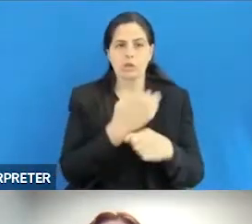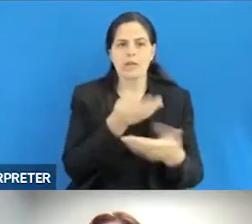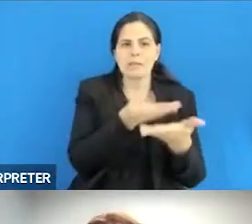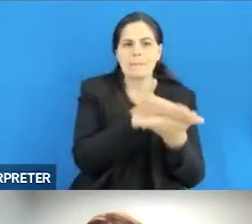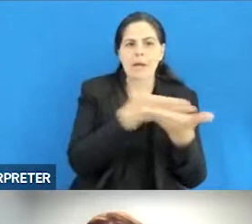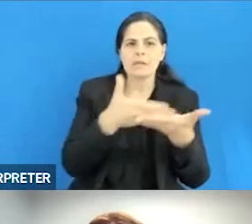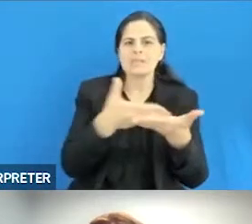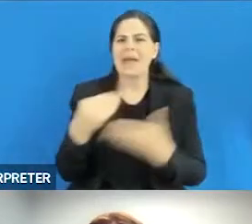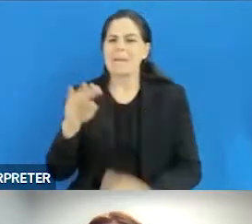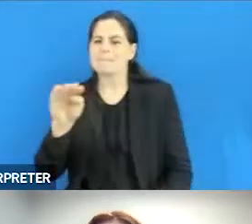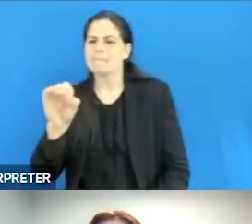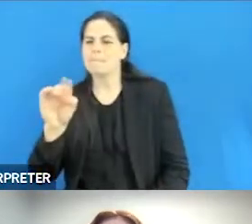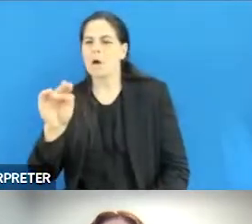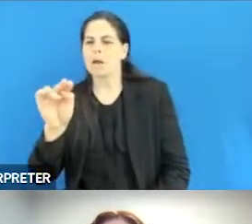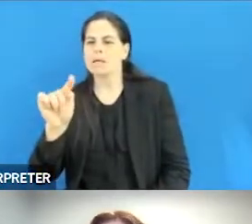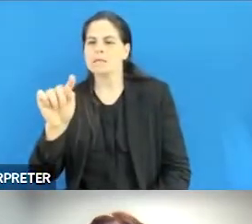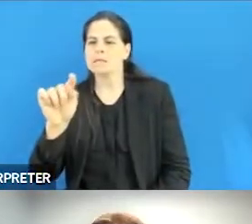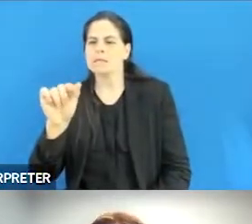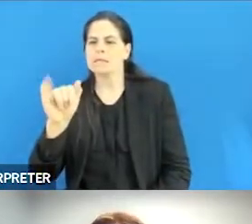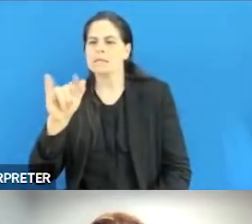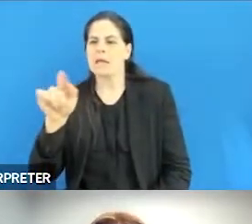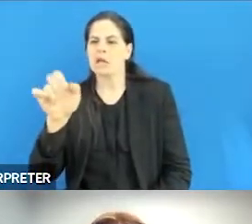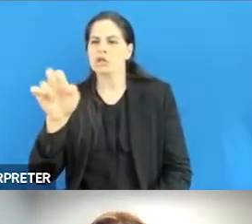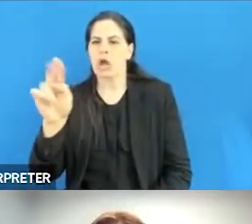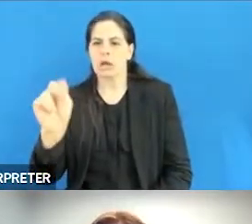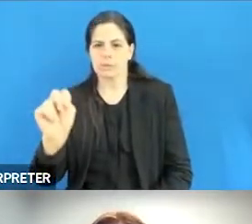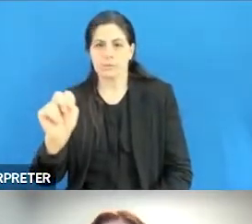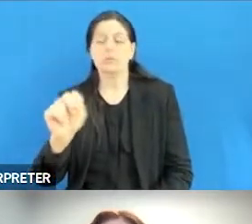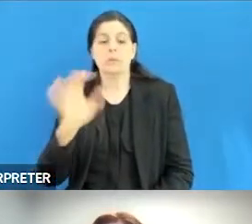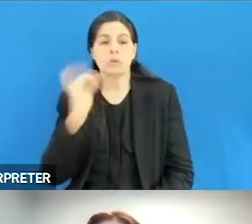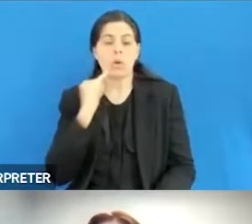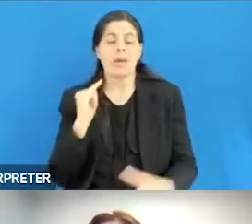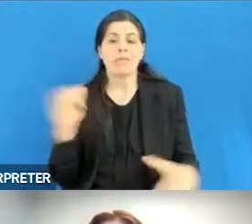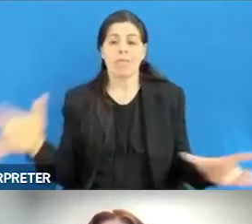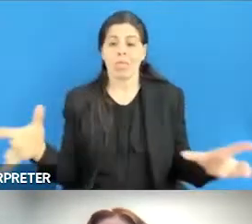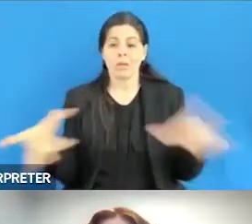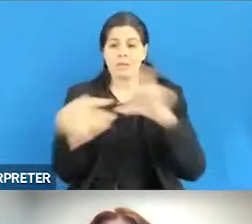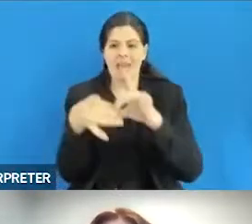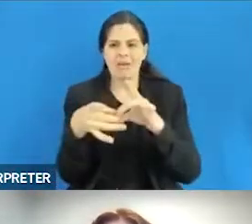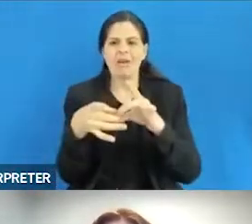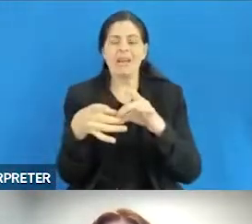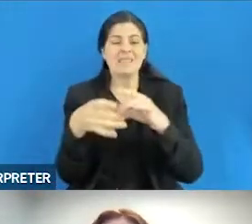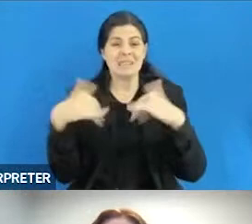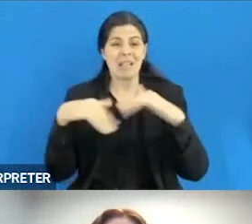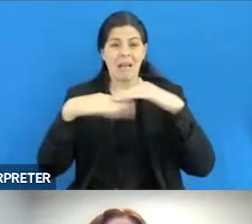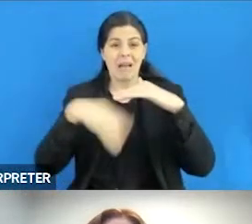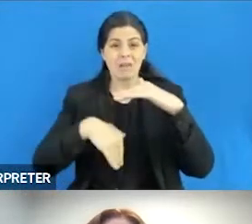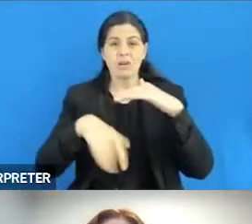If you put those together and you've got less than $10,000, this is a great option for you.